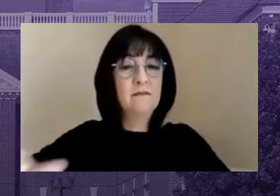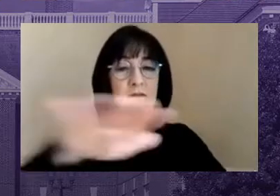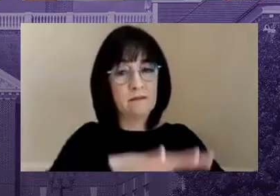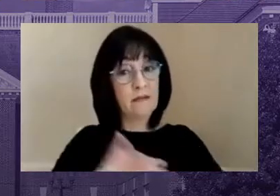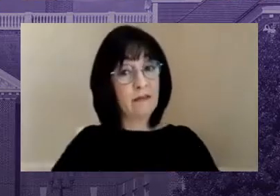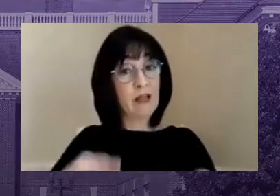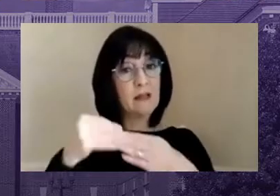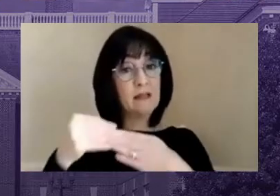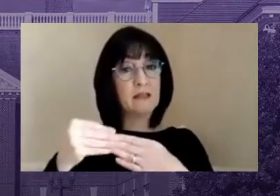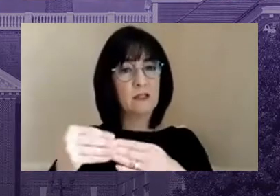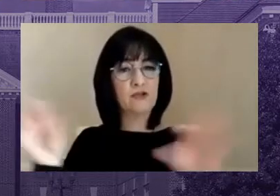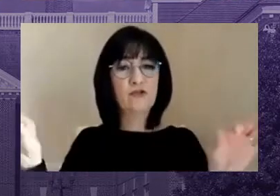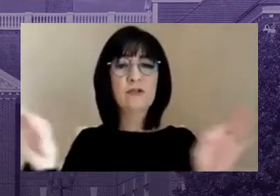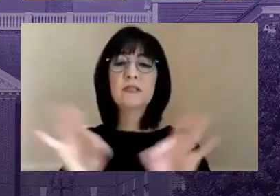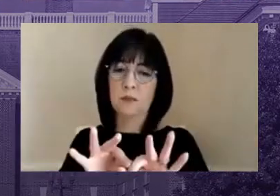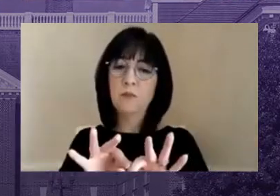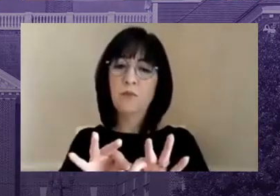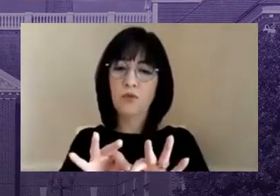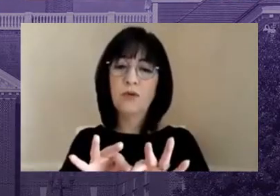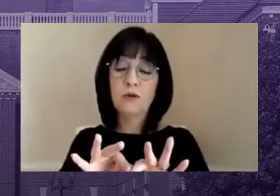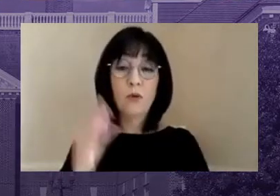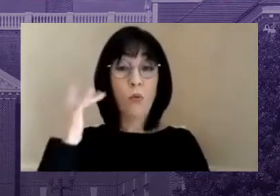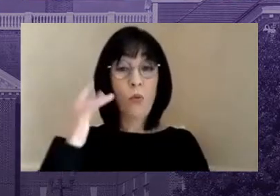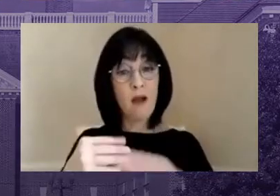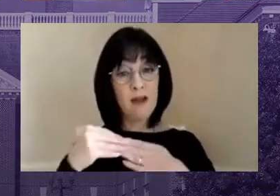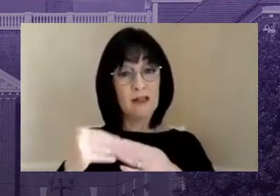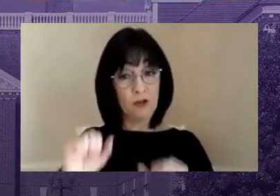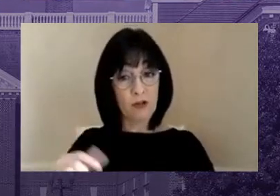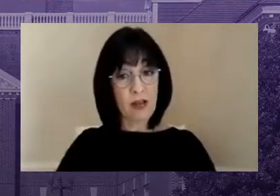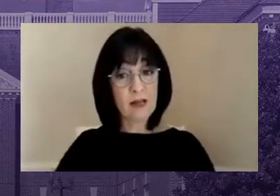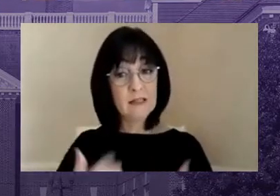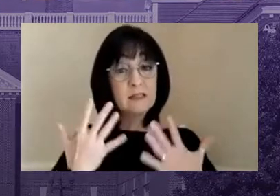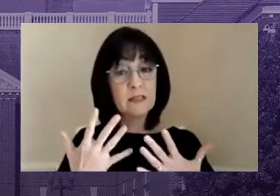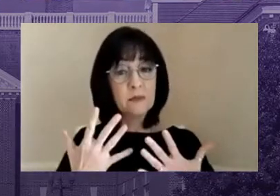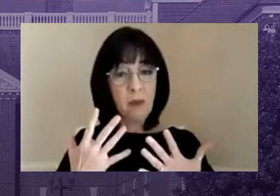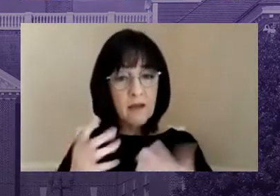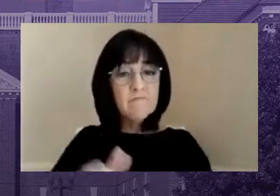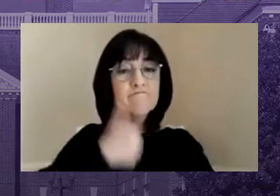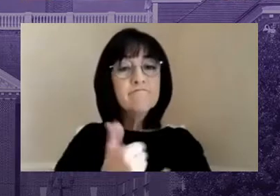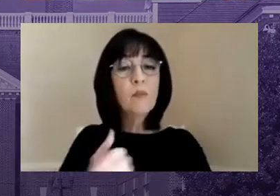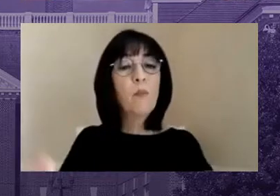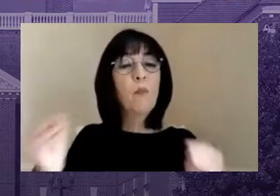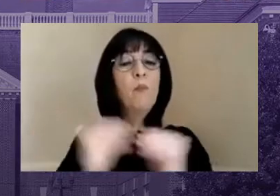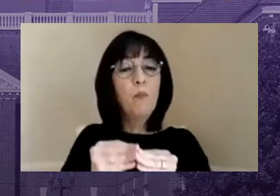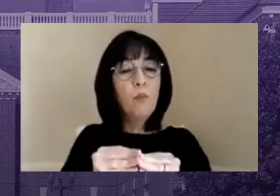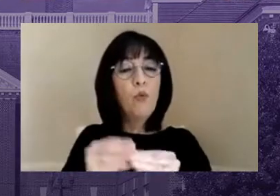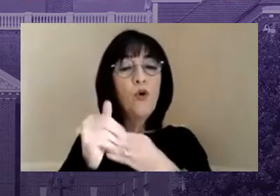leaders are able to inspire, it creates more leaders, the more leaders there are in the world,